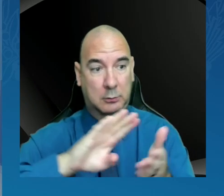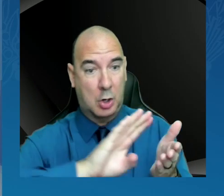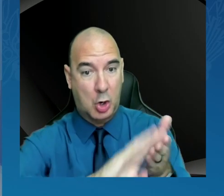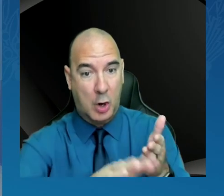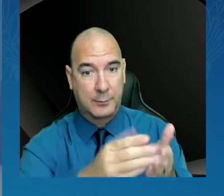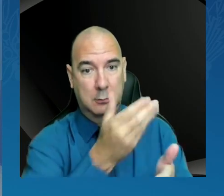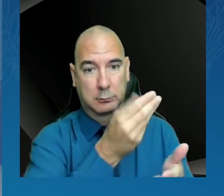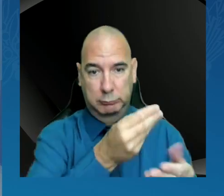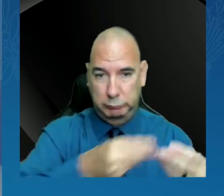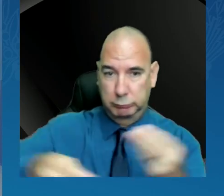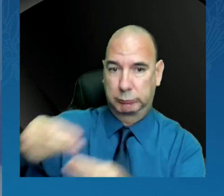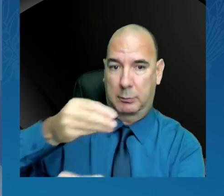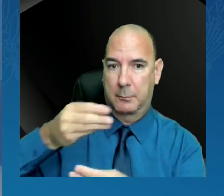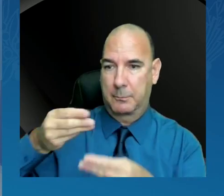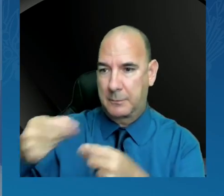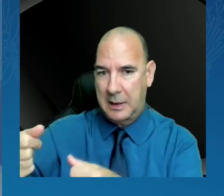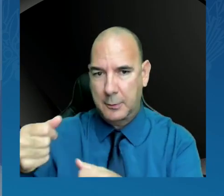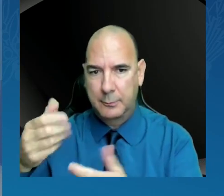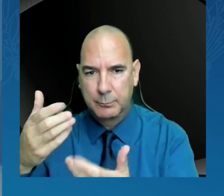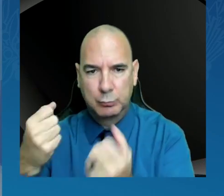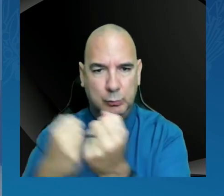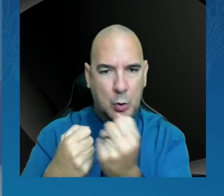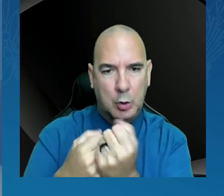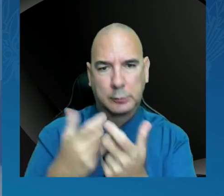of small business, infrastructure and education.